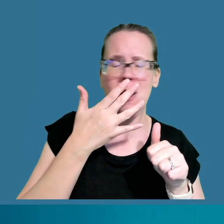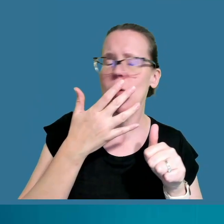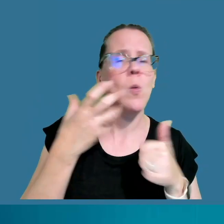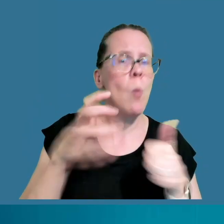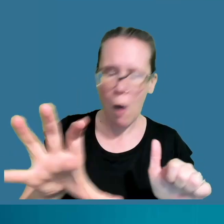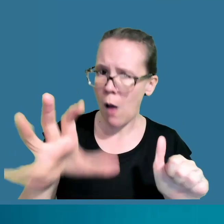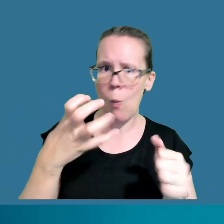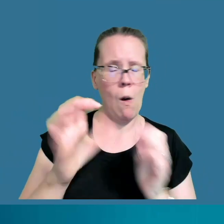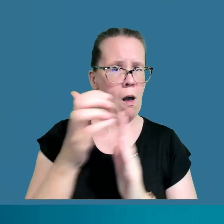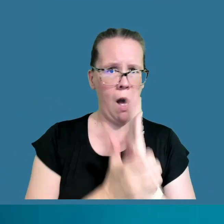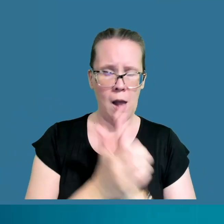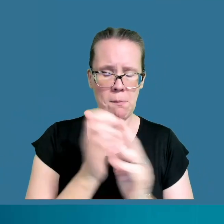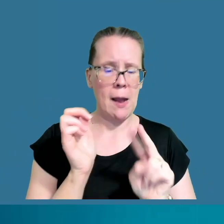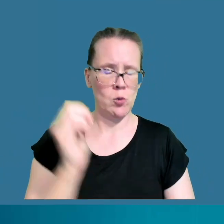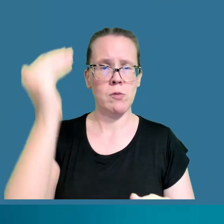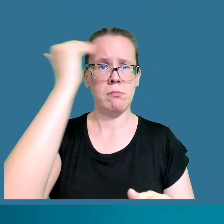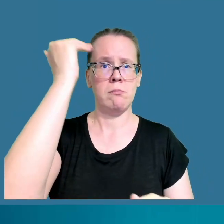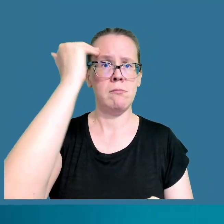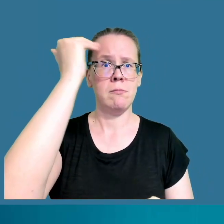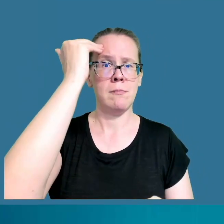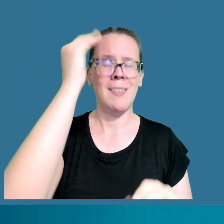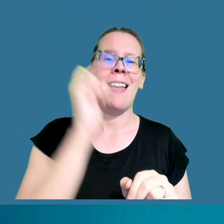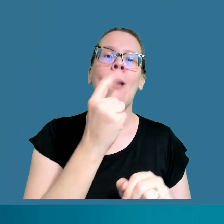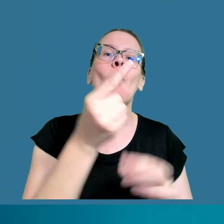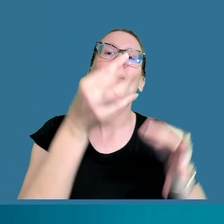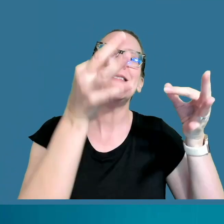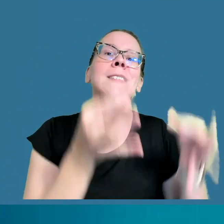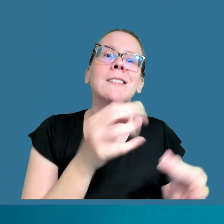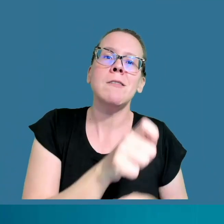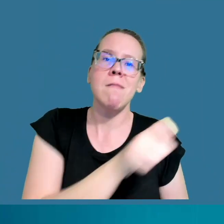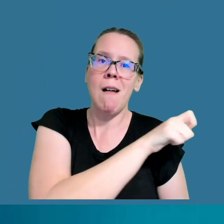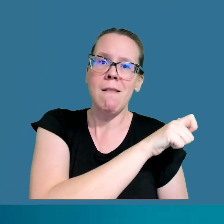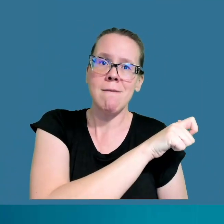you're sewing, I don't want your brain to be thinking at all about which fabric goes